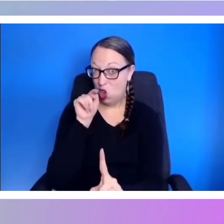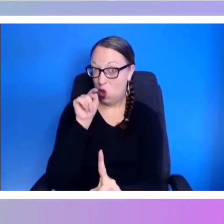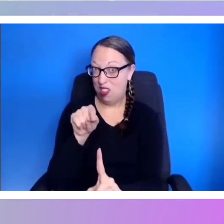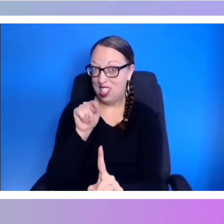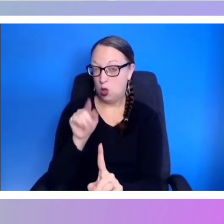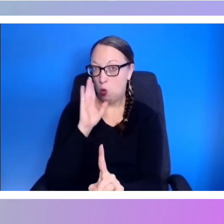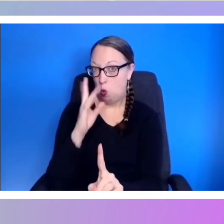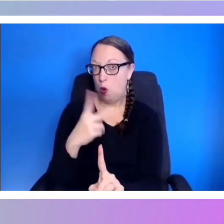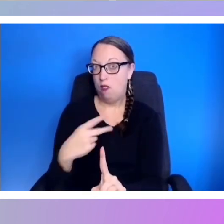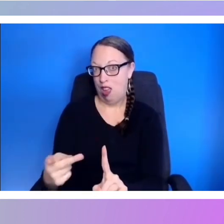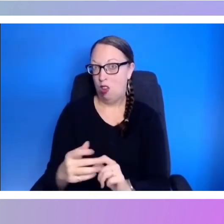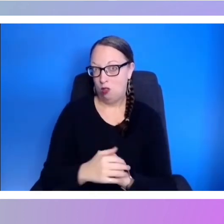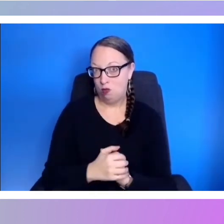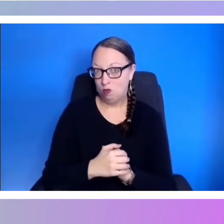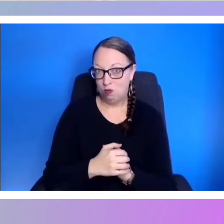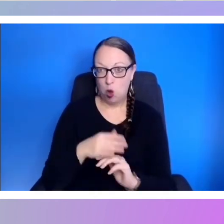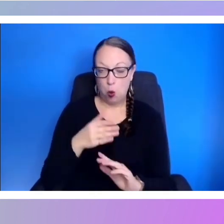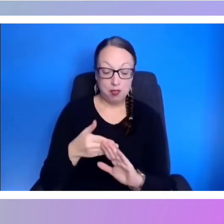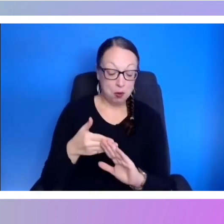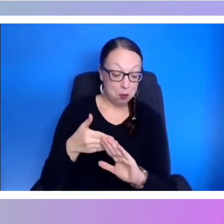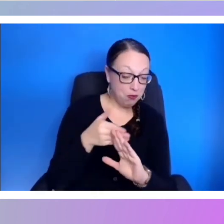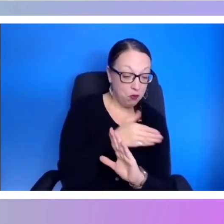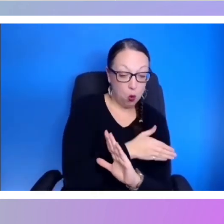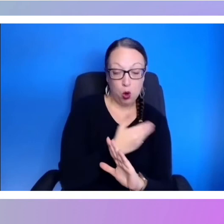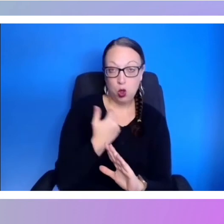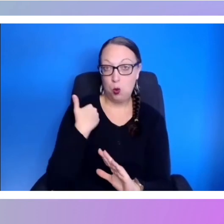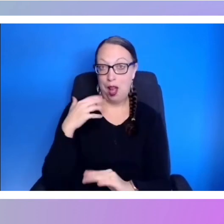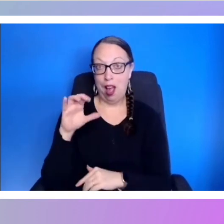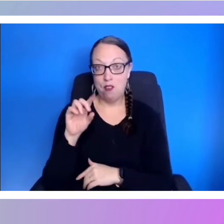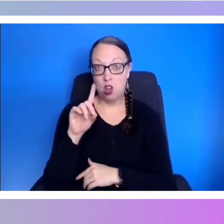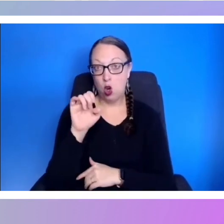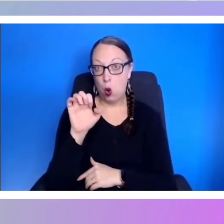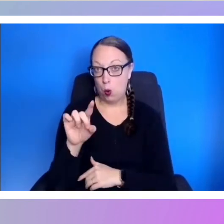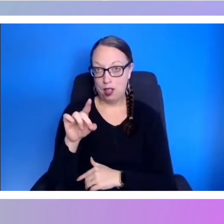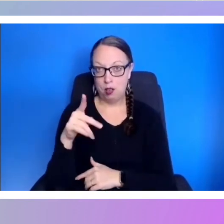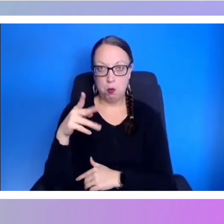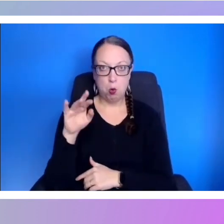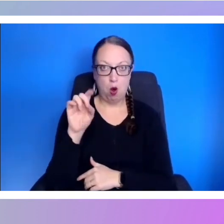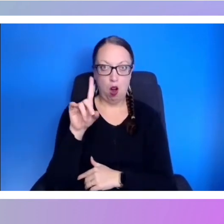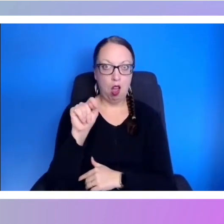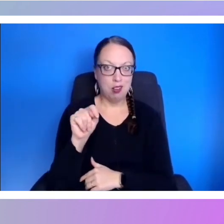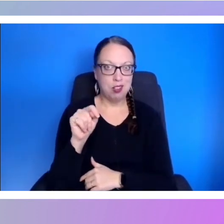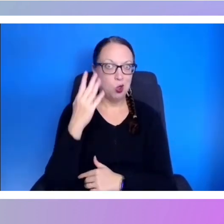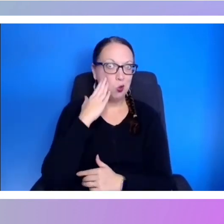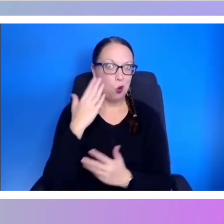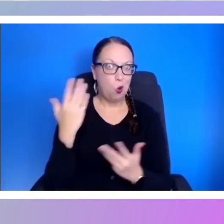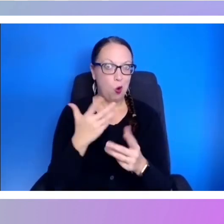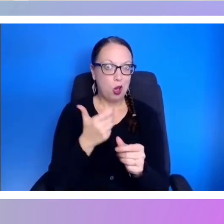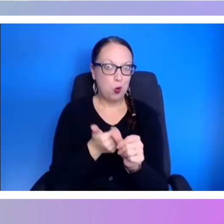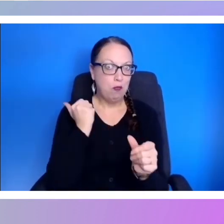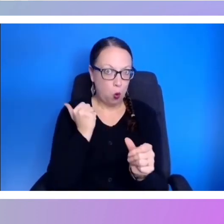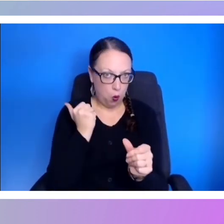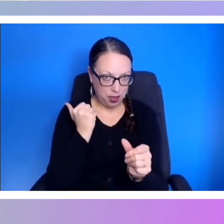and so even before you've got a coated product you've got some of the inside of what to avoid to save you going down